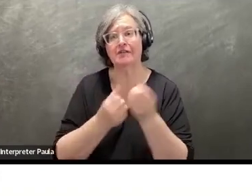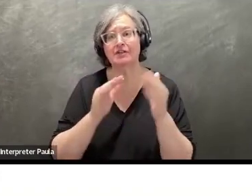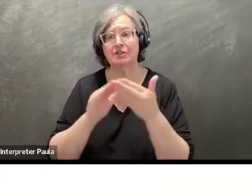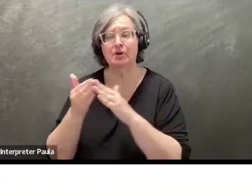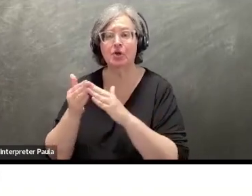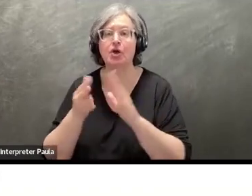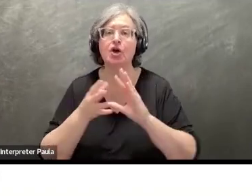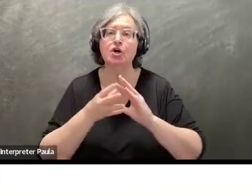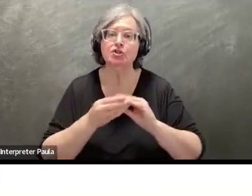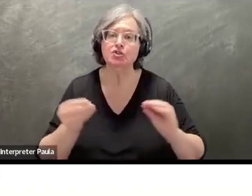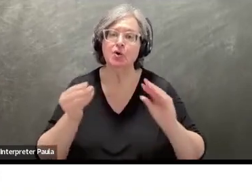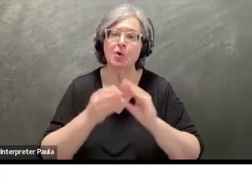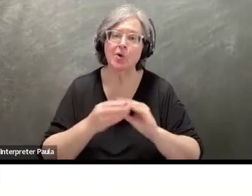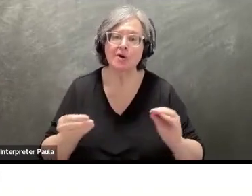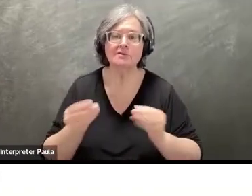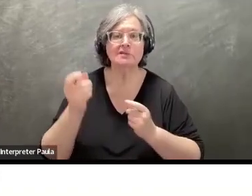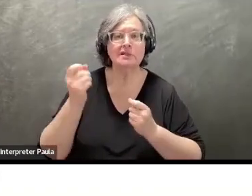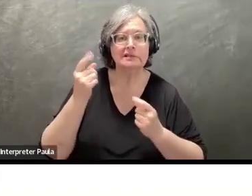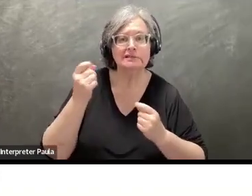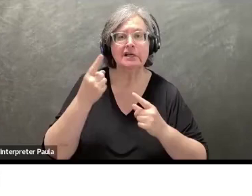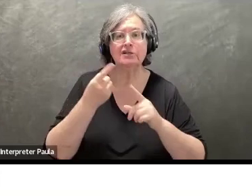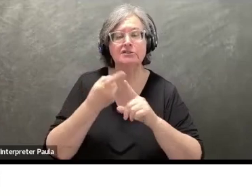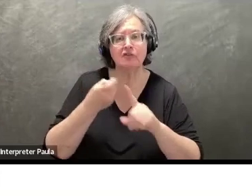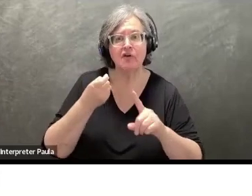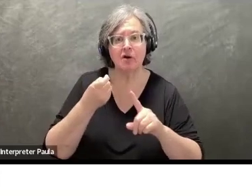insights from the disability community. We would love for you